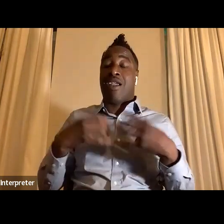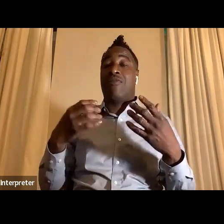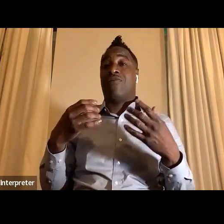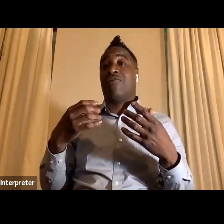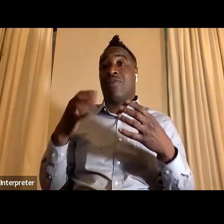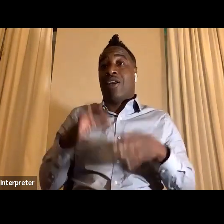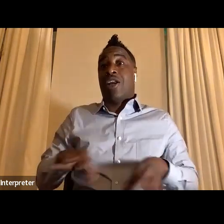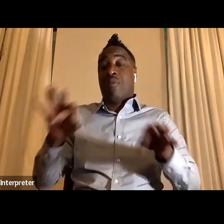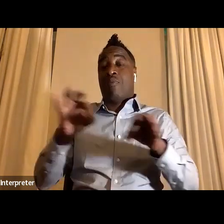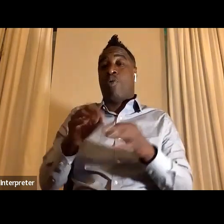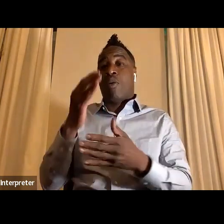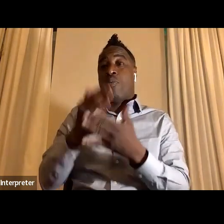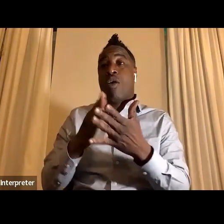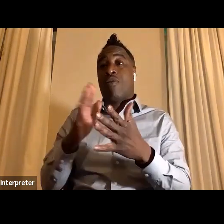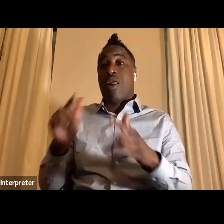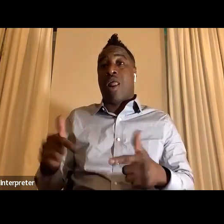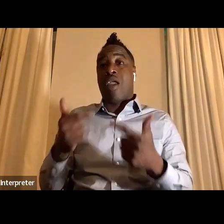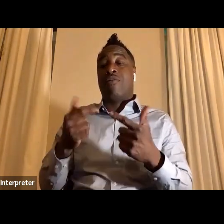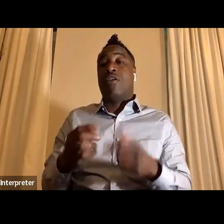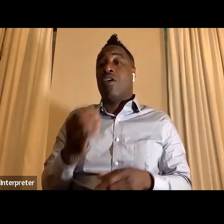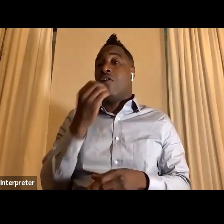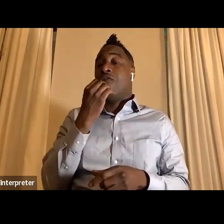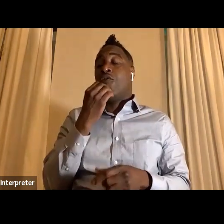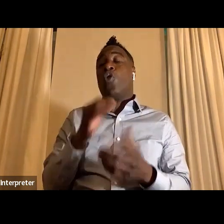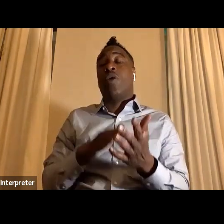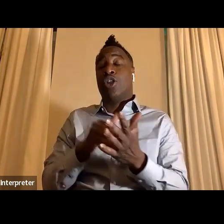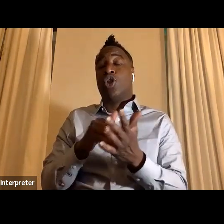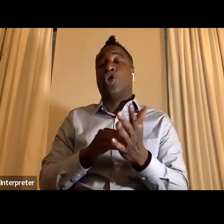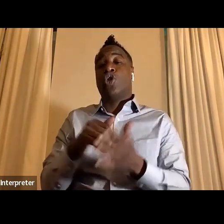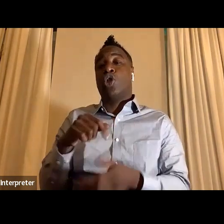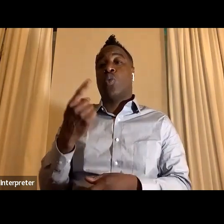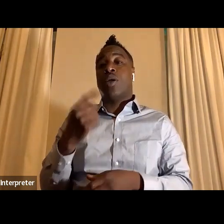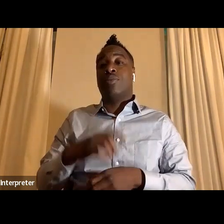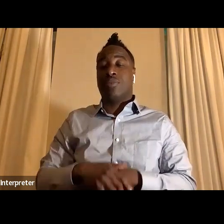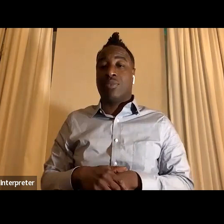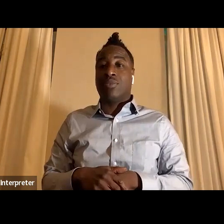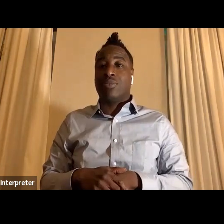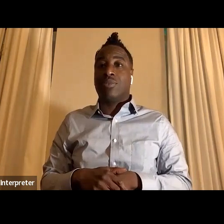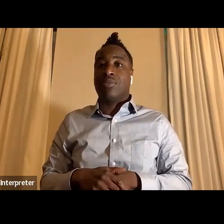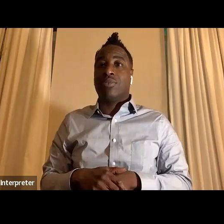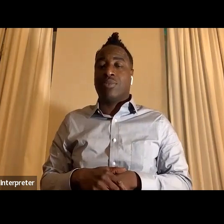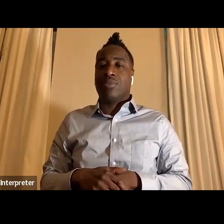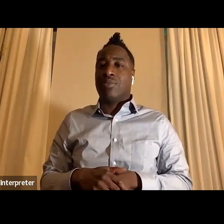And food insecurity is one of those things. It's not just a single concept or theme that